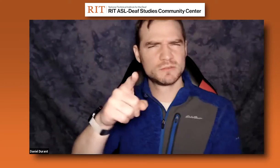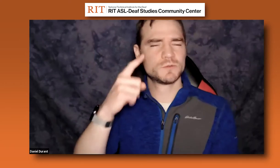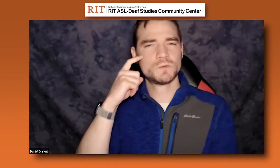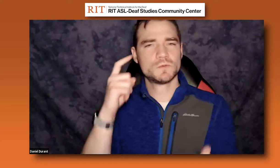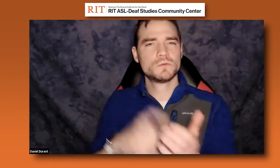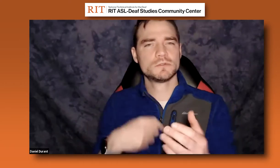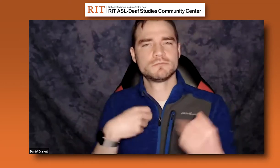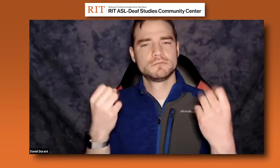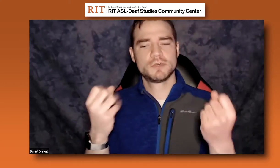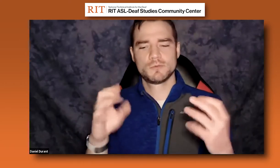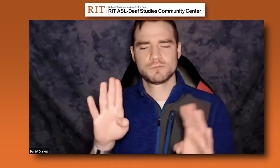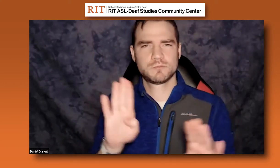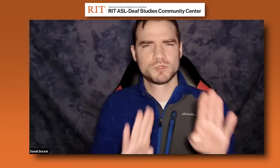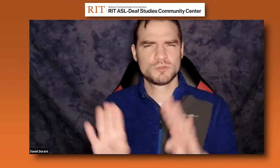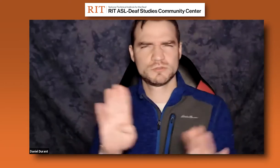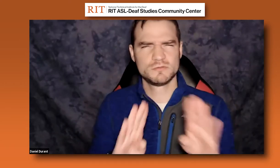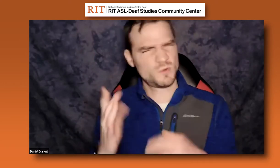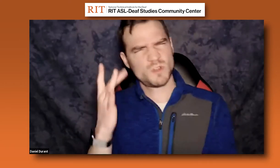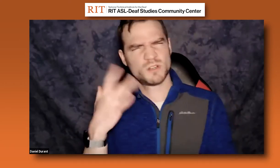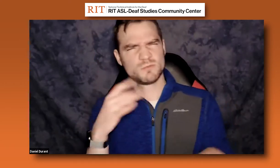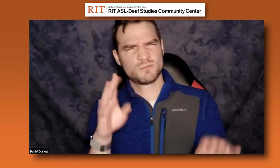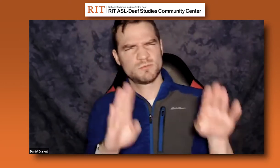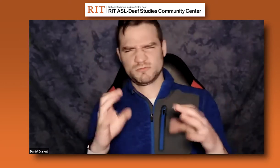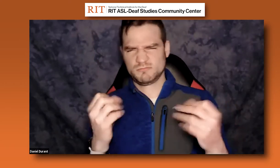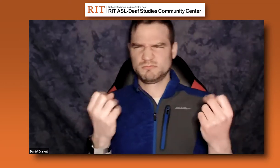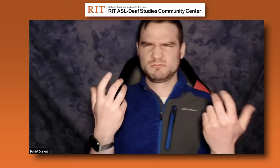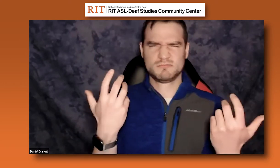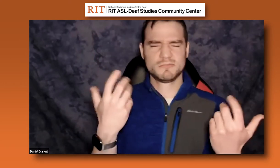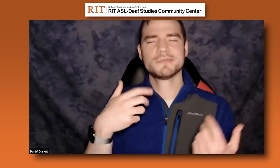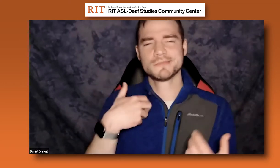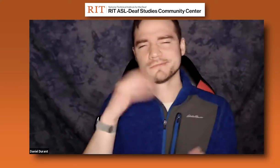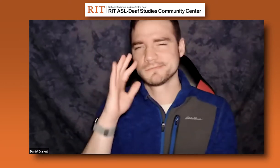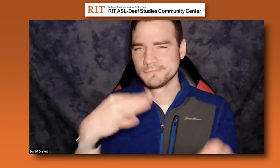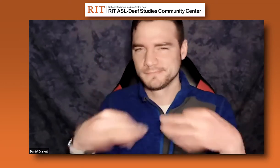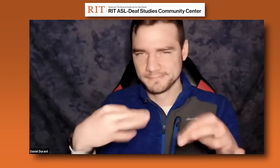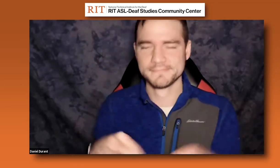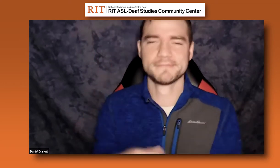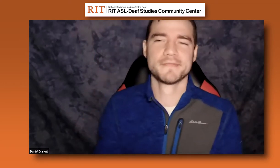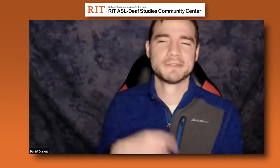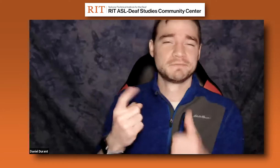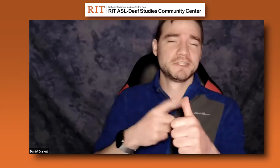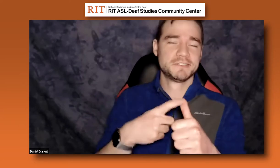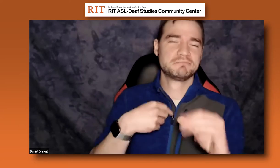and you might notice that I did sign "biological" and why did I sign that? Again, I'll explain.